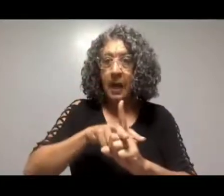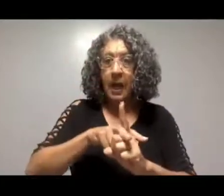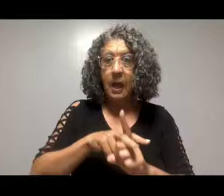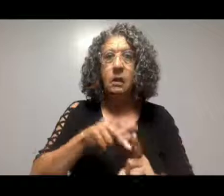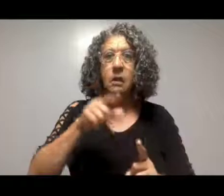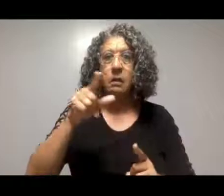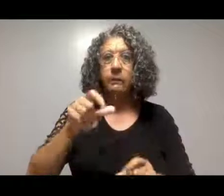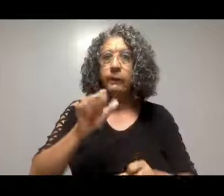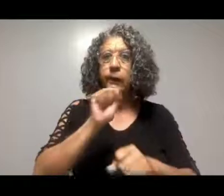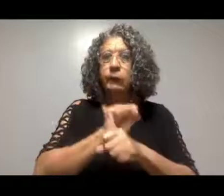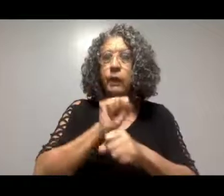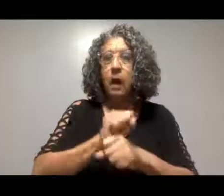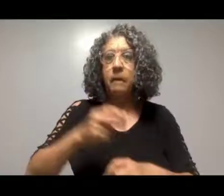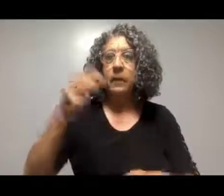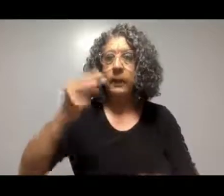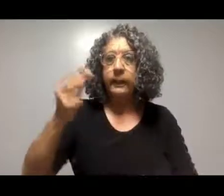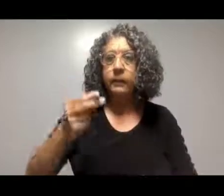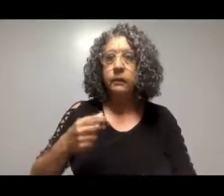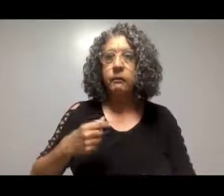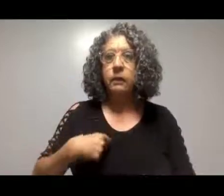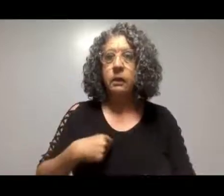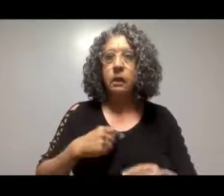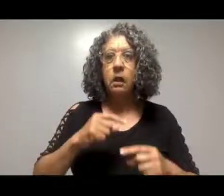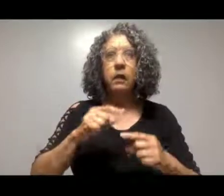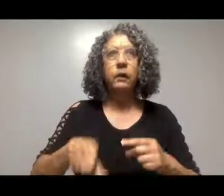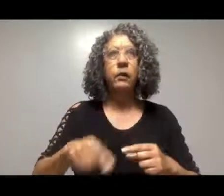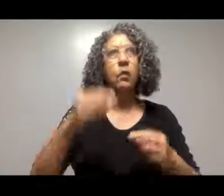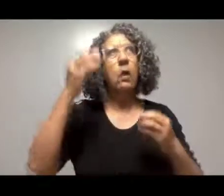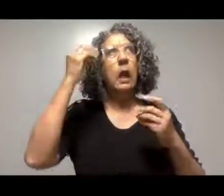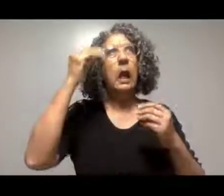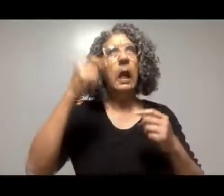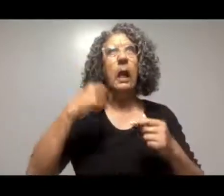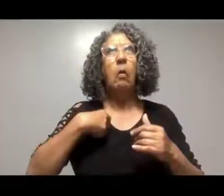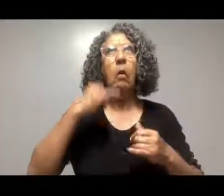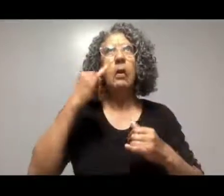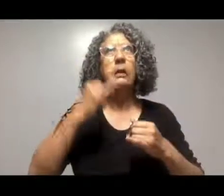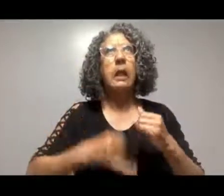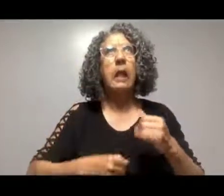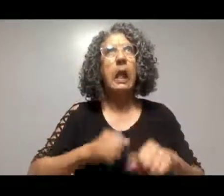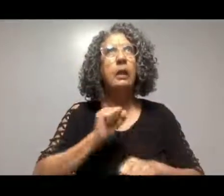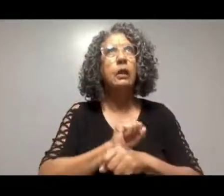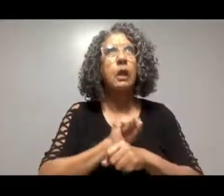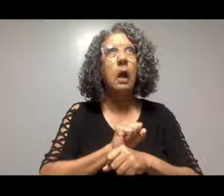So when you apply for a job you don't have to sit there and figure